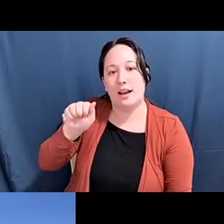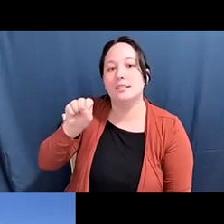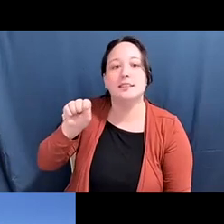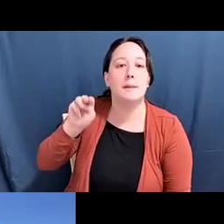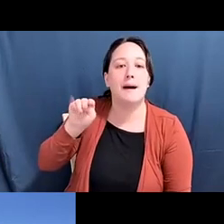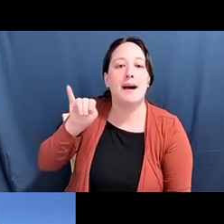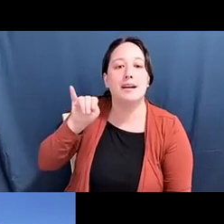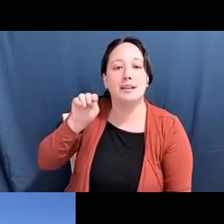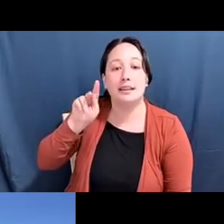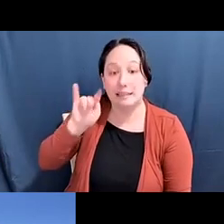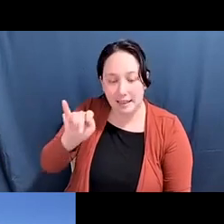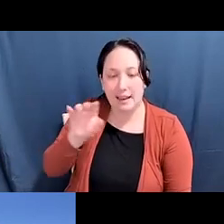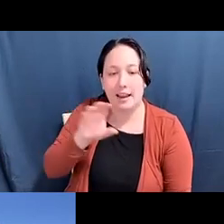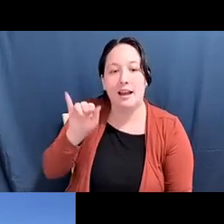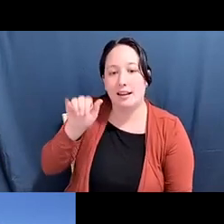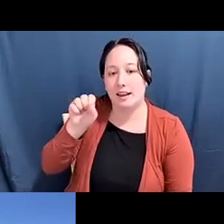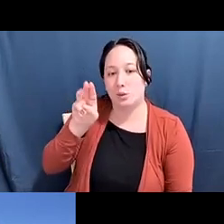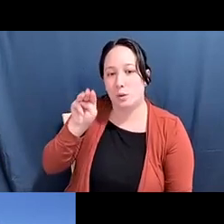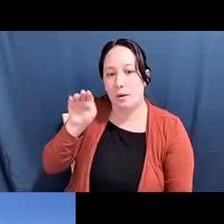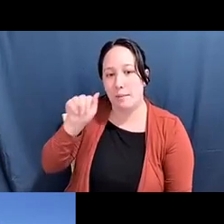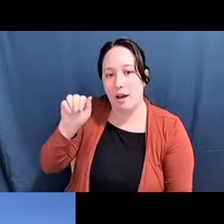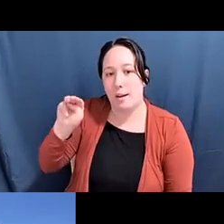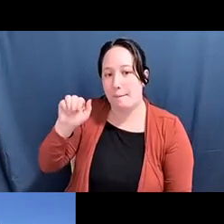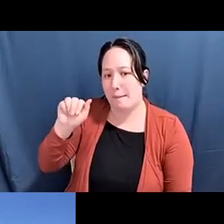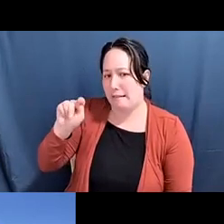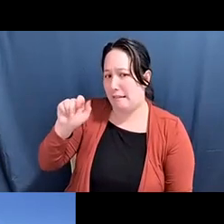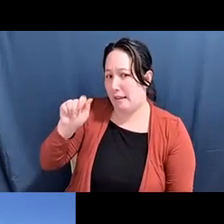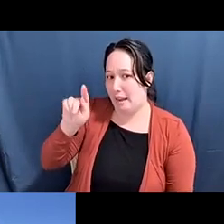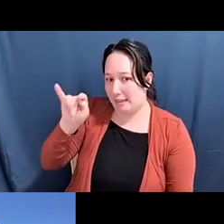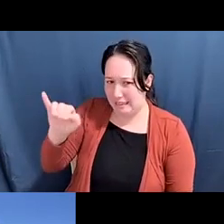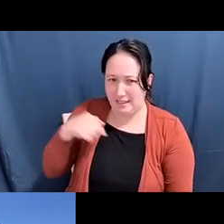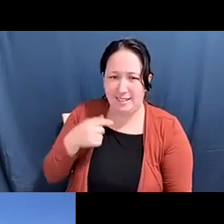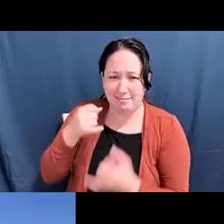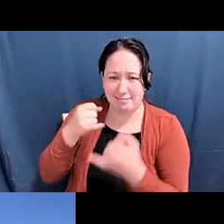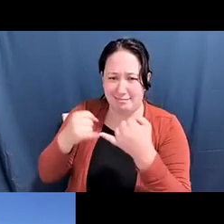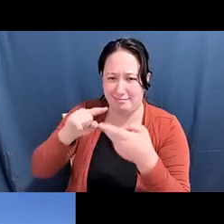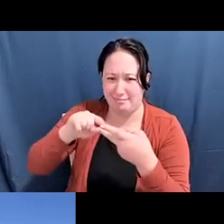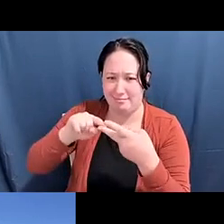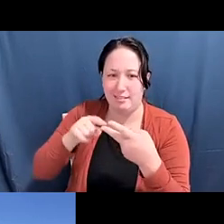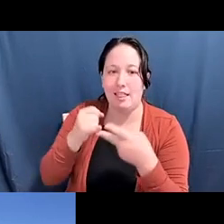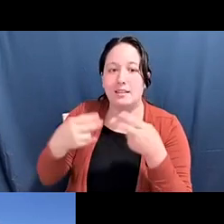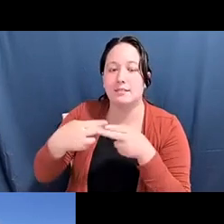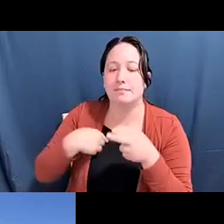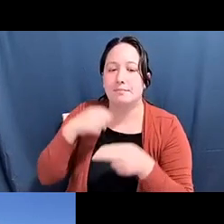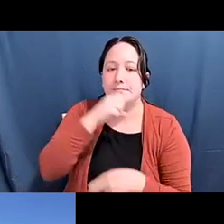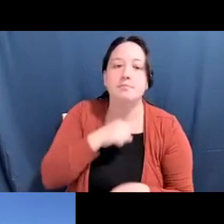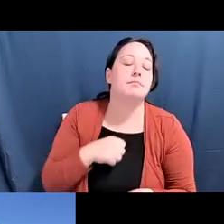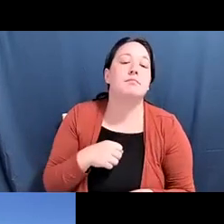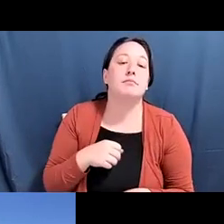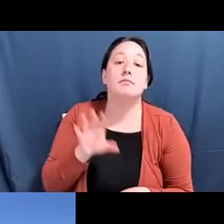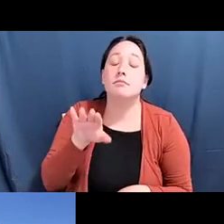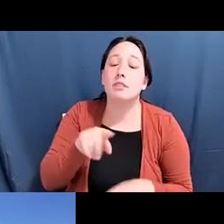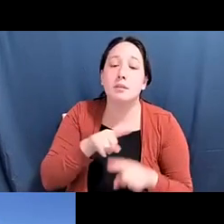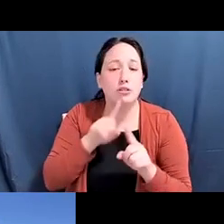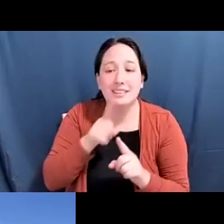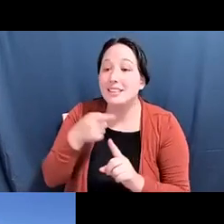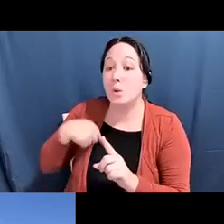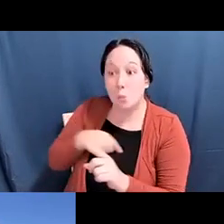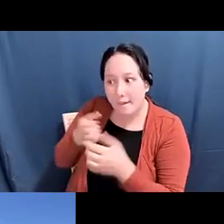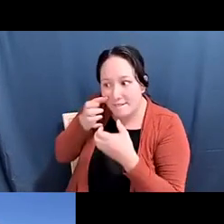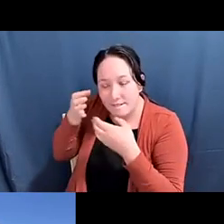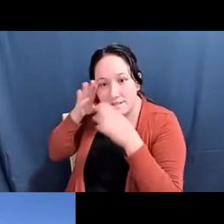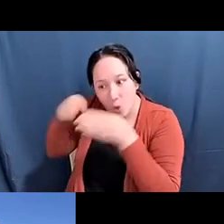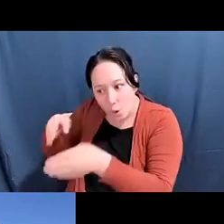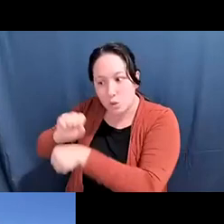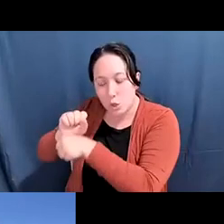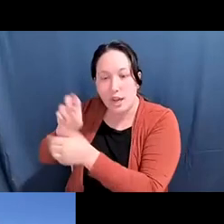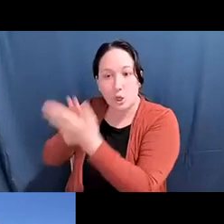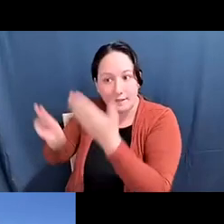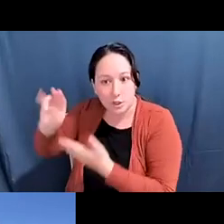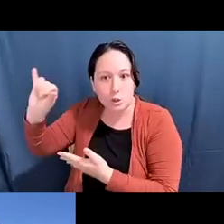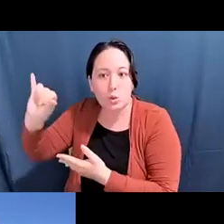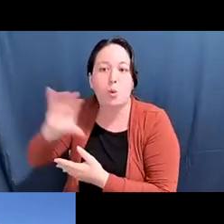Diane Fujino: and, more recently, been really working to engage the ethnic studies movement not only at the University, but also help to get ethnic studies as a high school graduation requirement in Santa Barbara